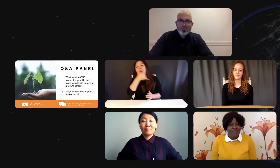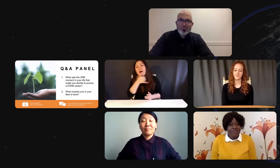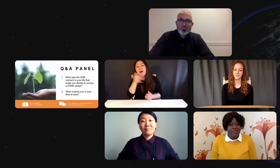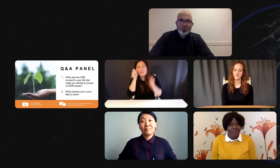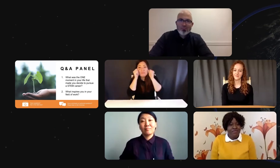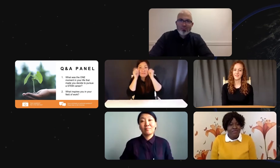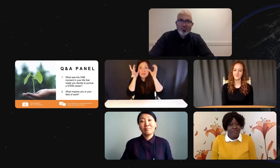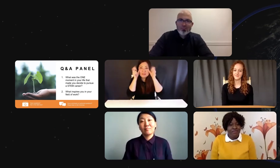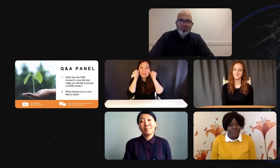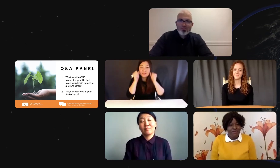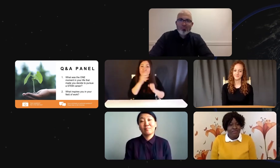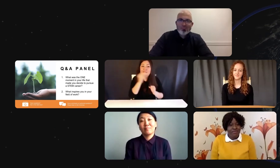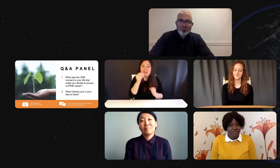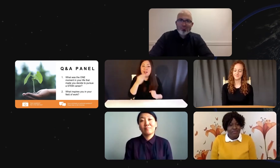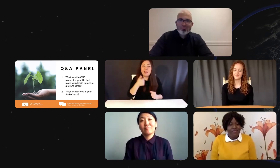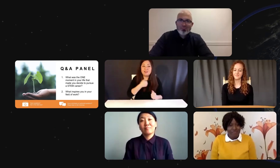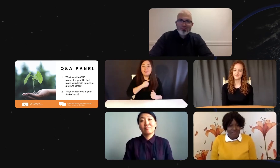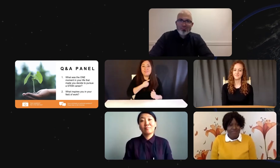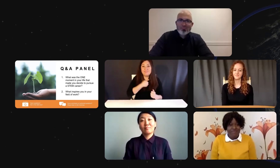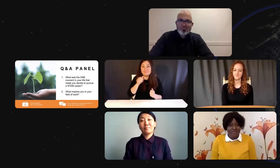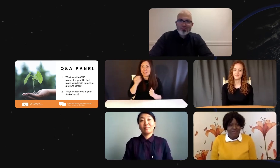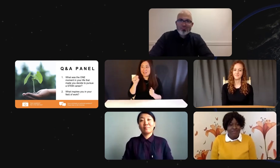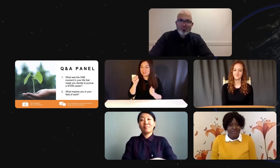Now I see more and more deaf folks coming in.